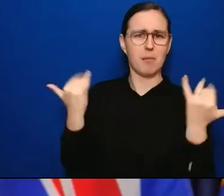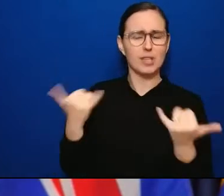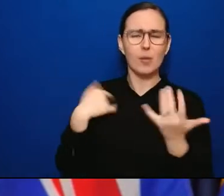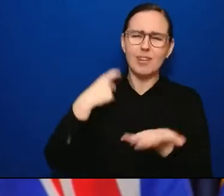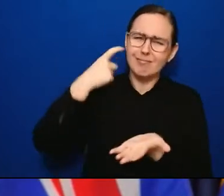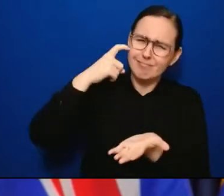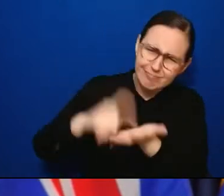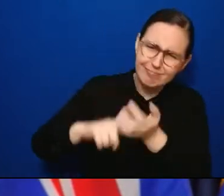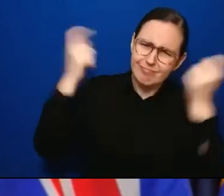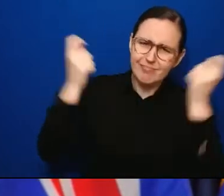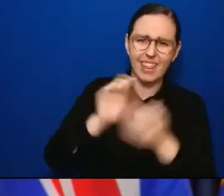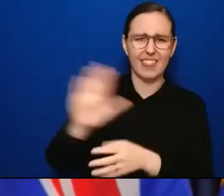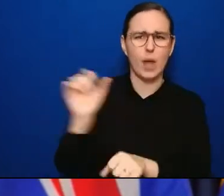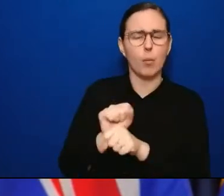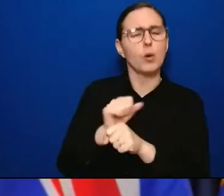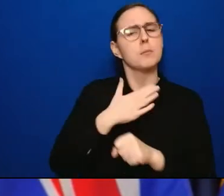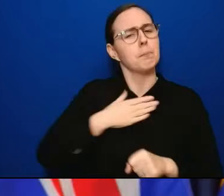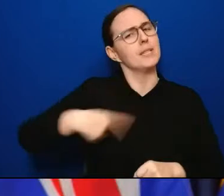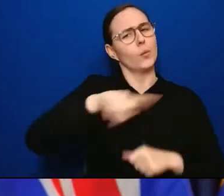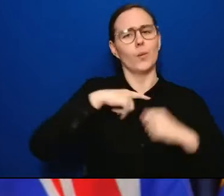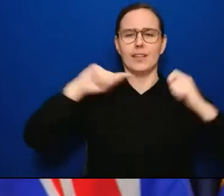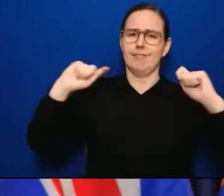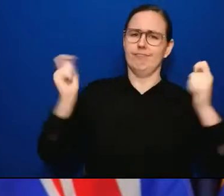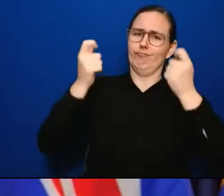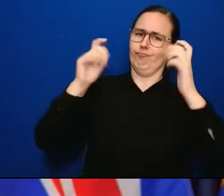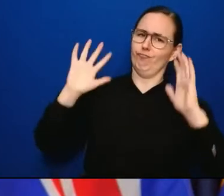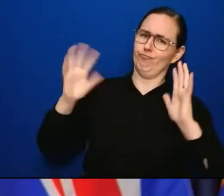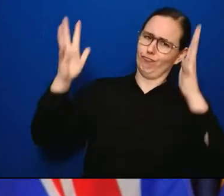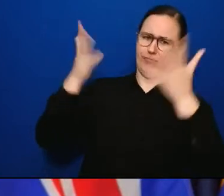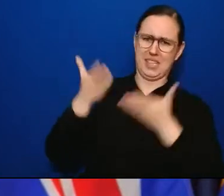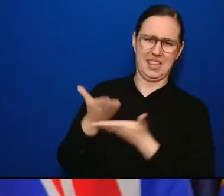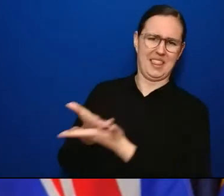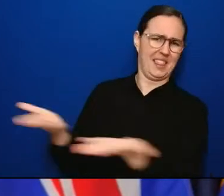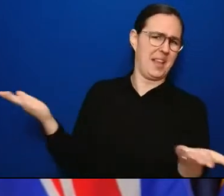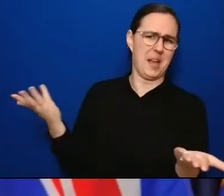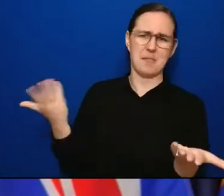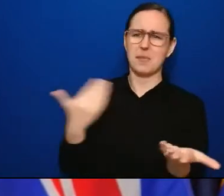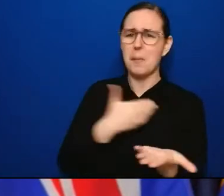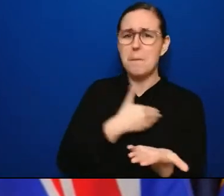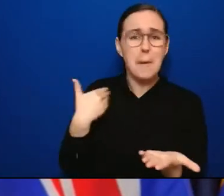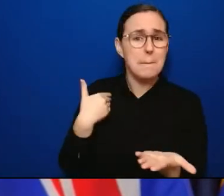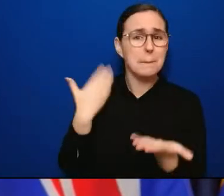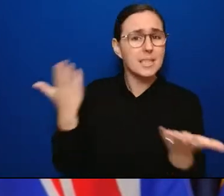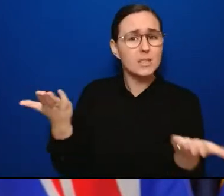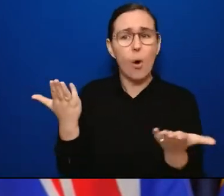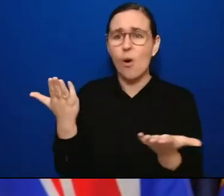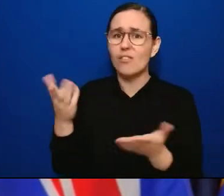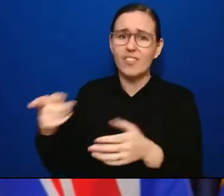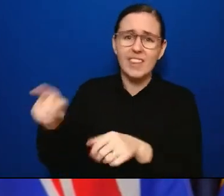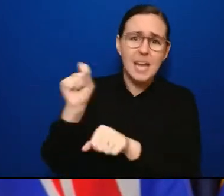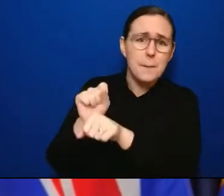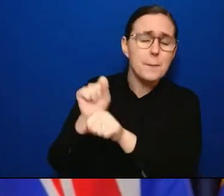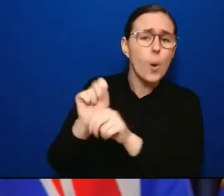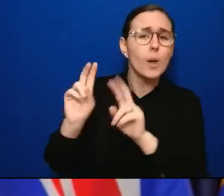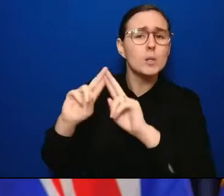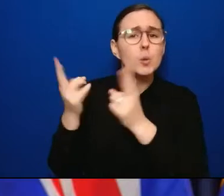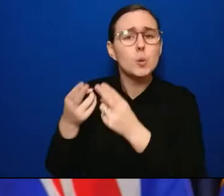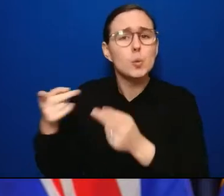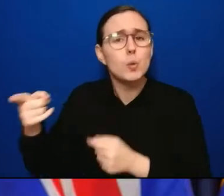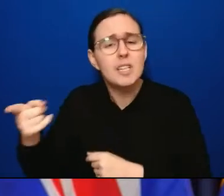encourage everyone to find a way to celebrate. Those healthcare workers, you know, members of the hospital Employees Union